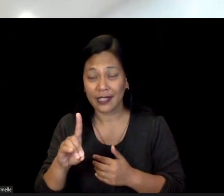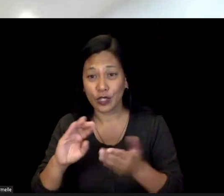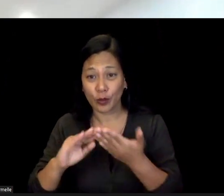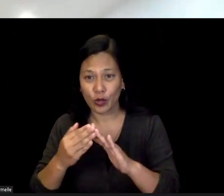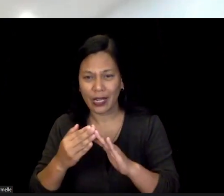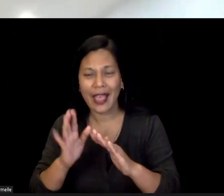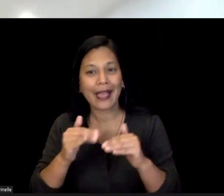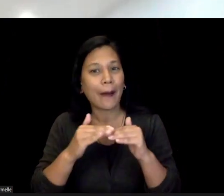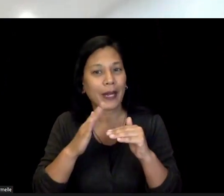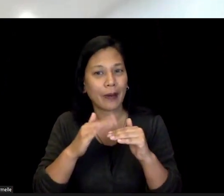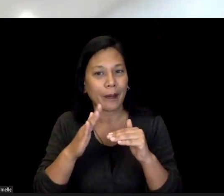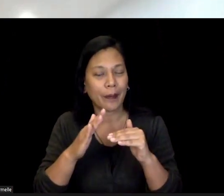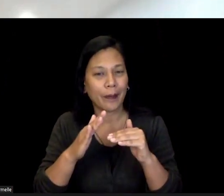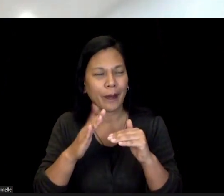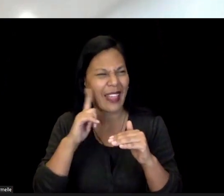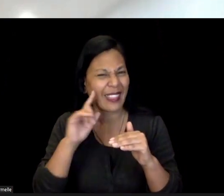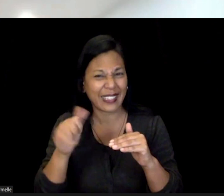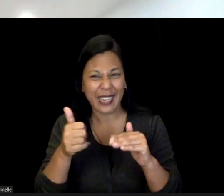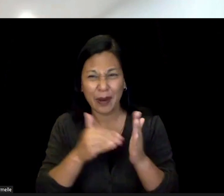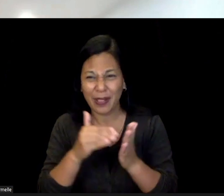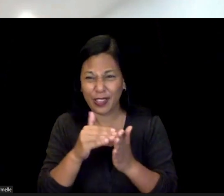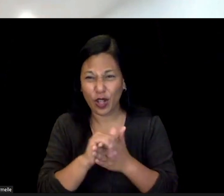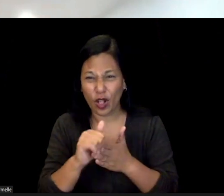minimum, that was, I think $10 million is the budget, I think.